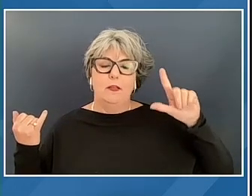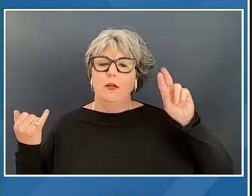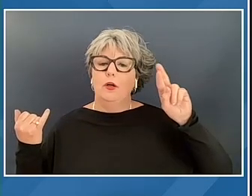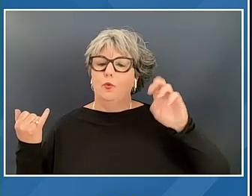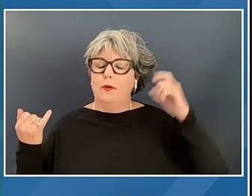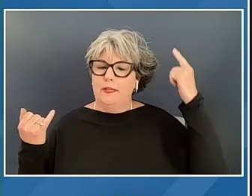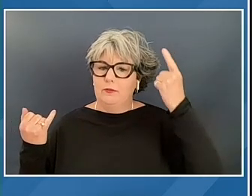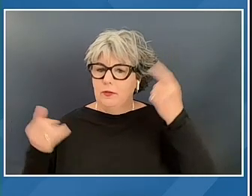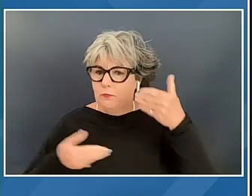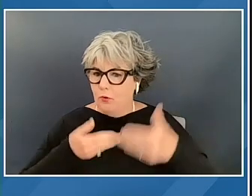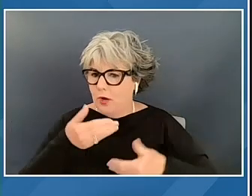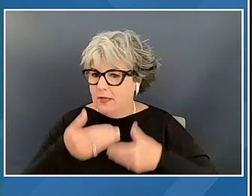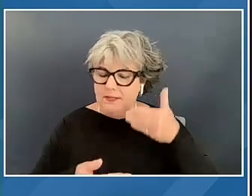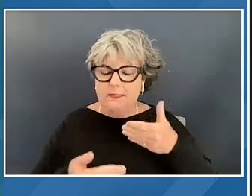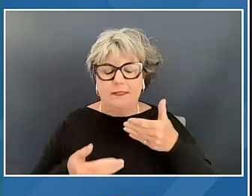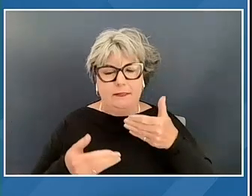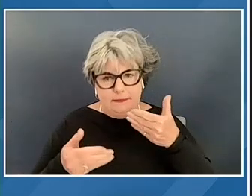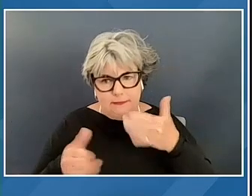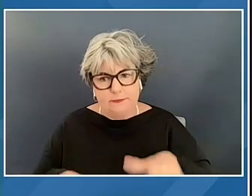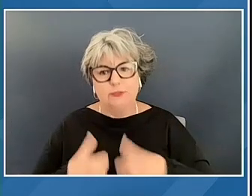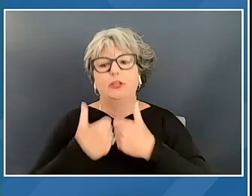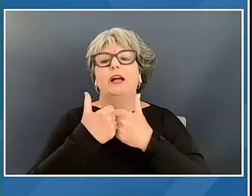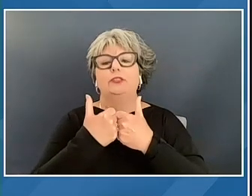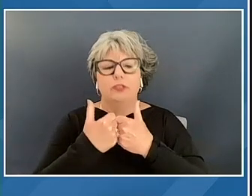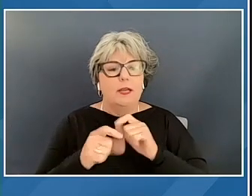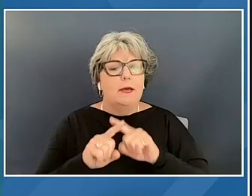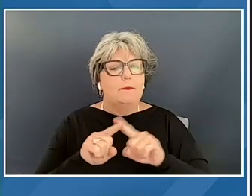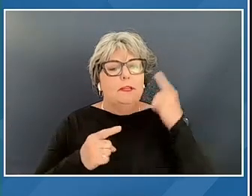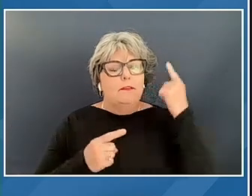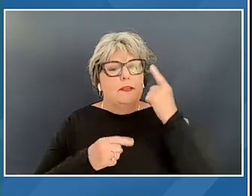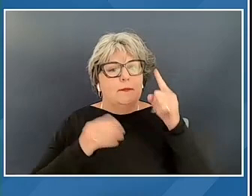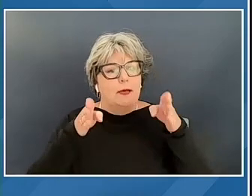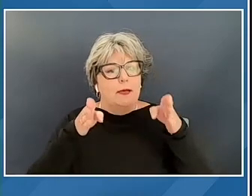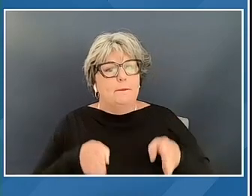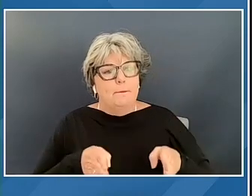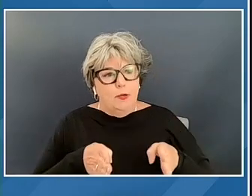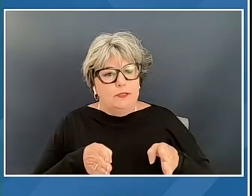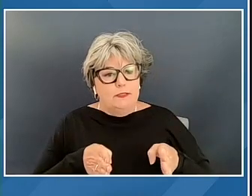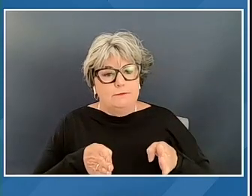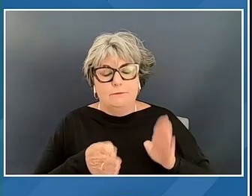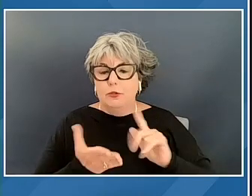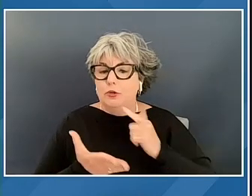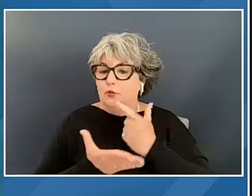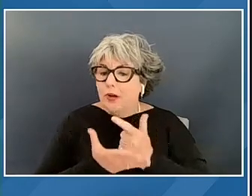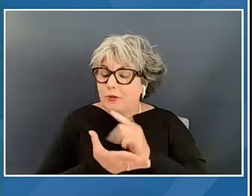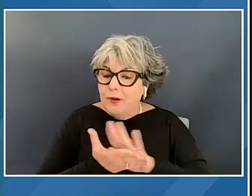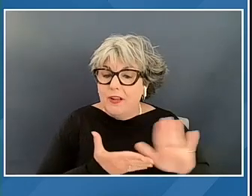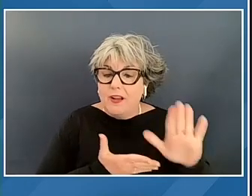bumpy. But if you think about somebody who graduated from college, let's say ten